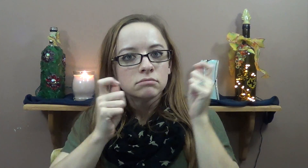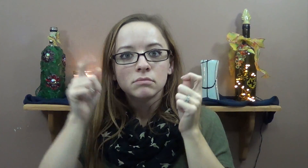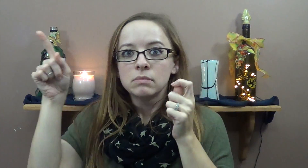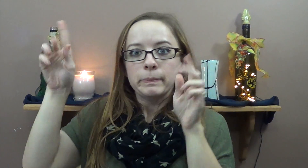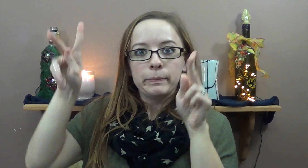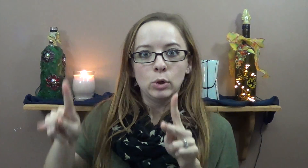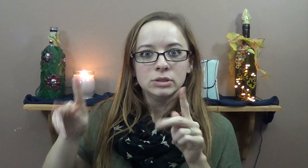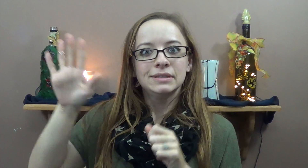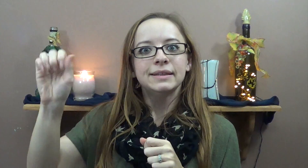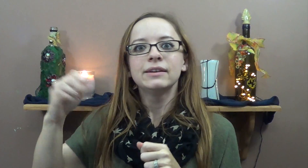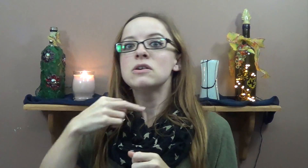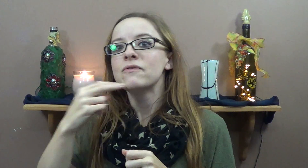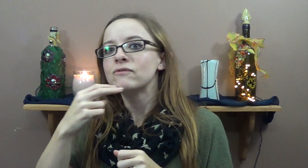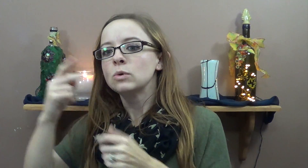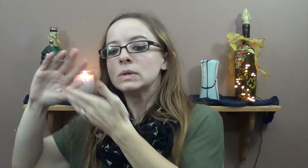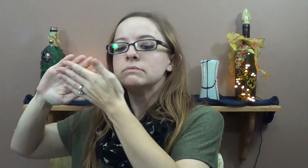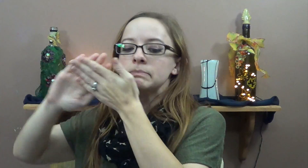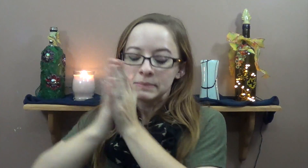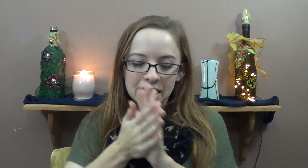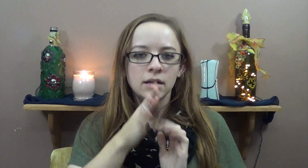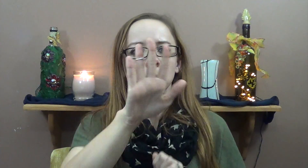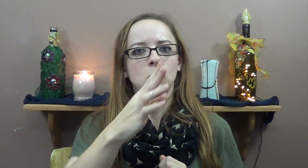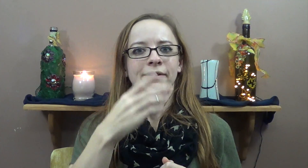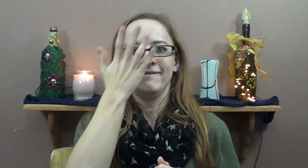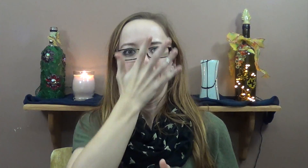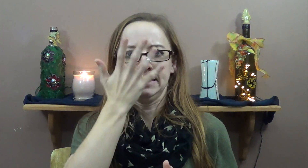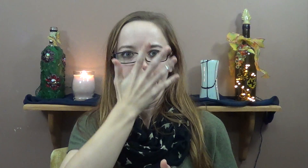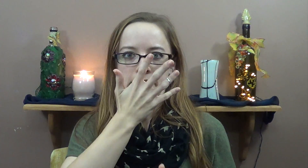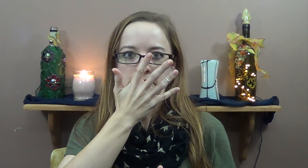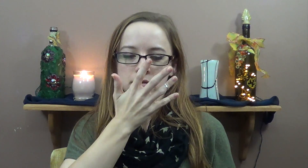make sure that you're showing your facial expressions that are matching the person, the speaker